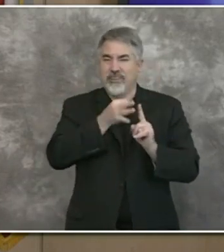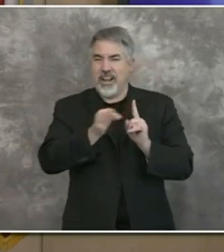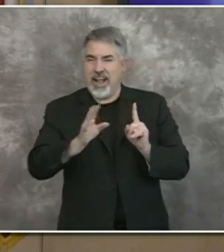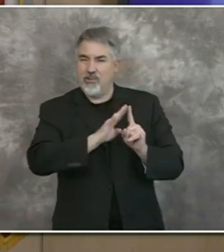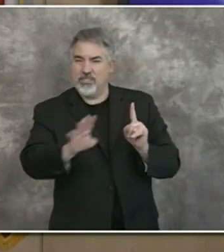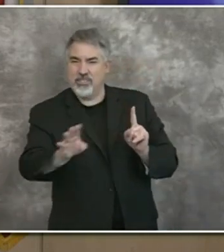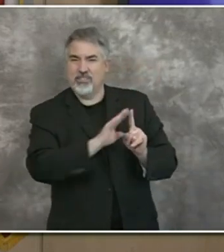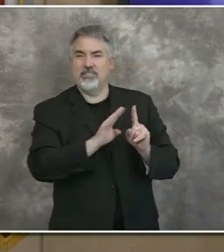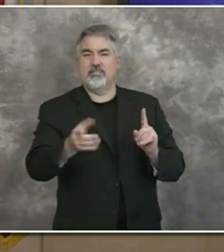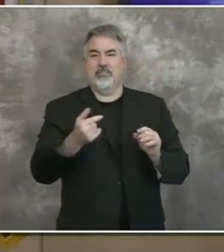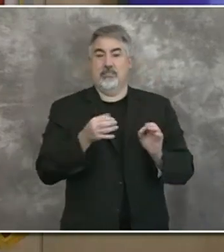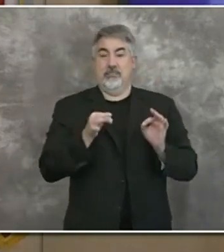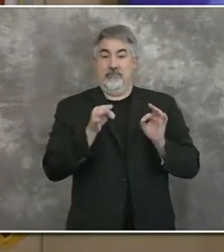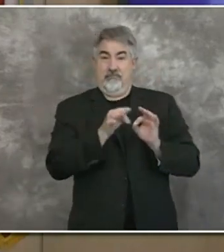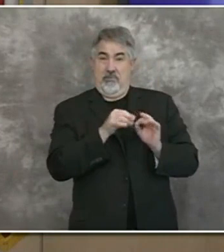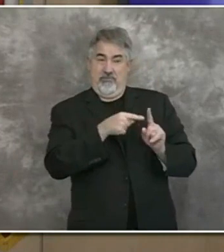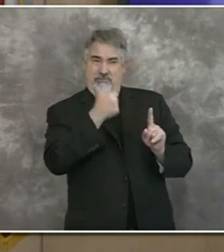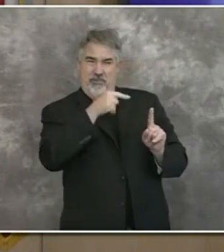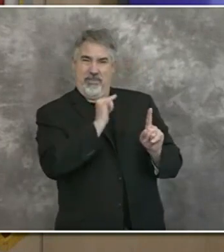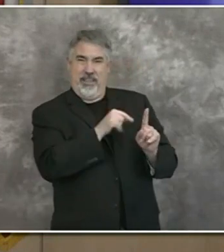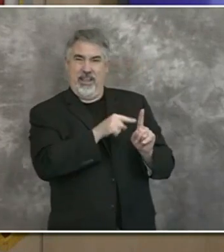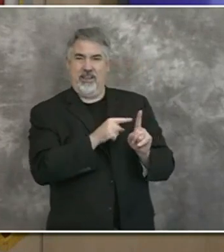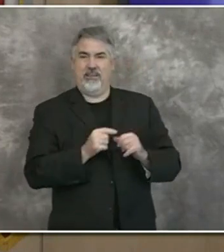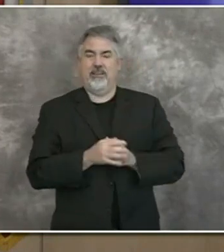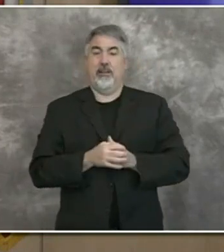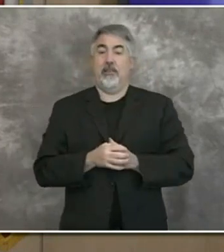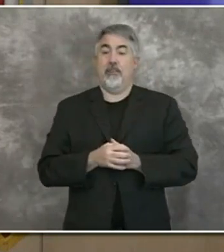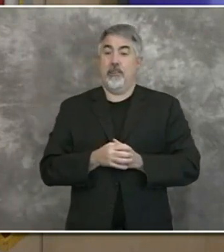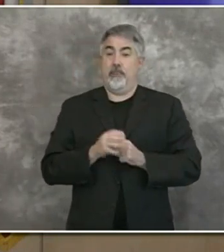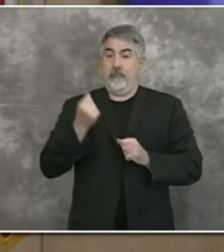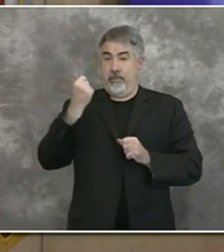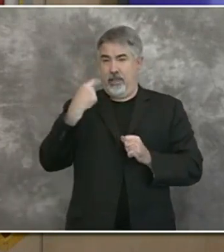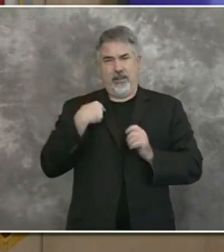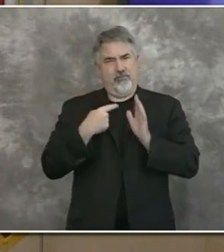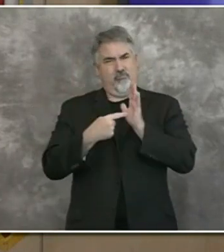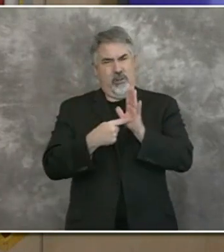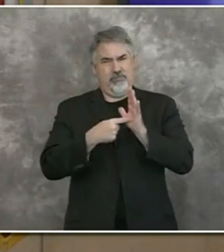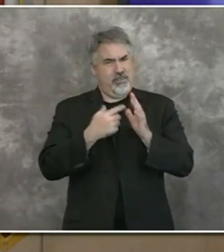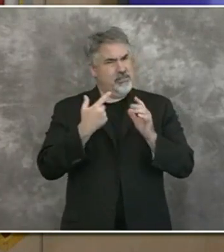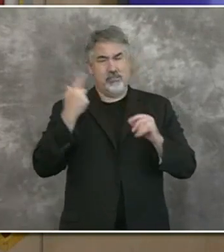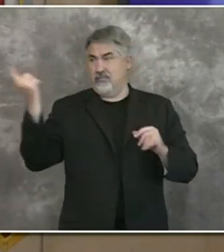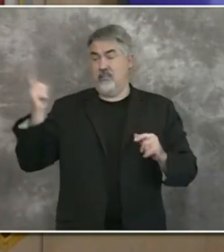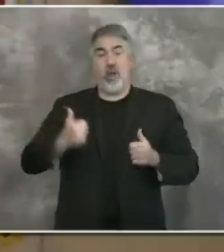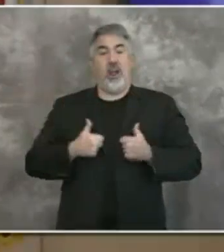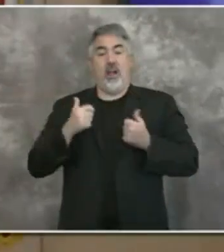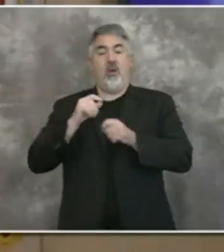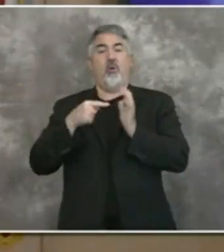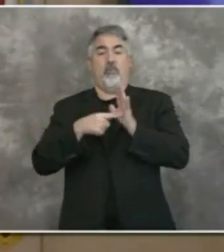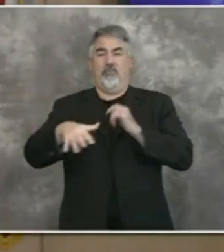COMPETENT THAT SPEAK THE RIGHT LANGUAGE IS THAT HAVE THE RIGHT TRUST THAT HAVE THE RIGHT UNDERSTANDING OF THE COMMUNITIES, THEY SERVE. I